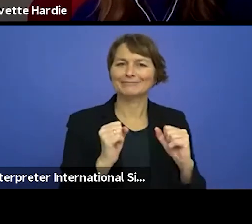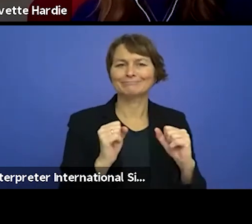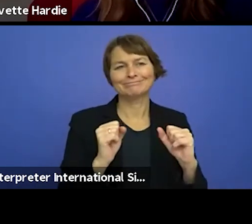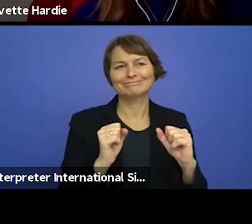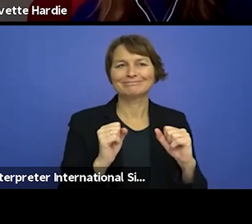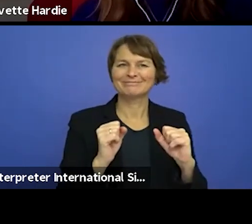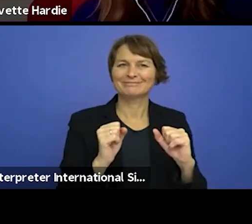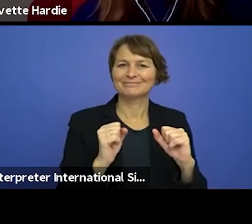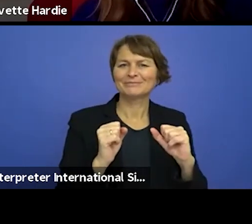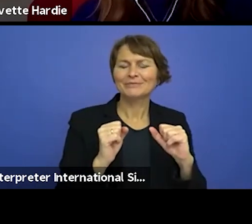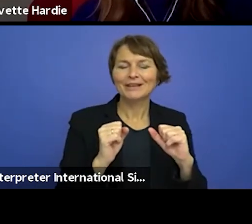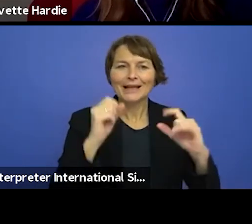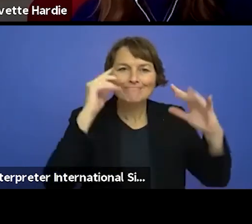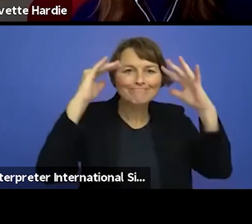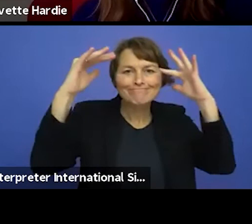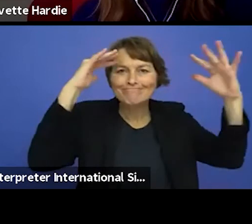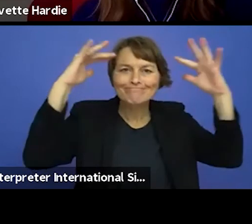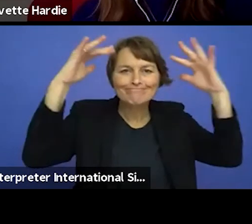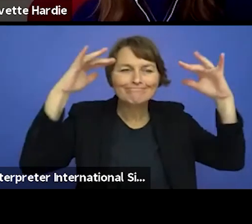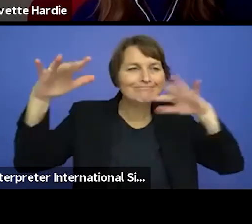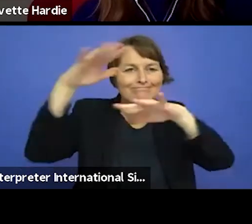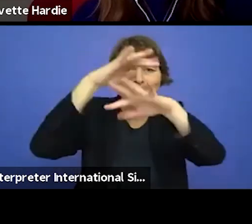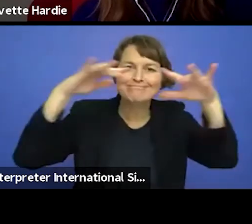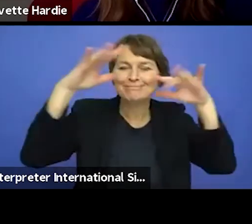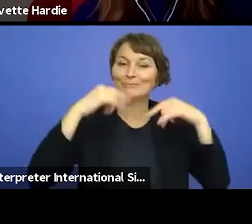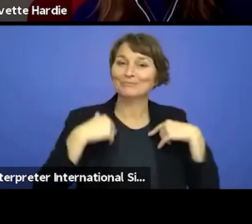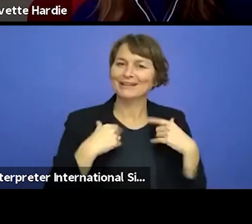thought you know that also like what, it's also nice when people come like ask you things within